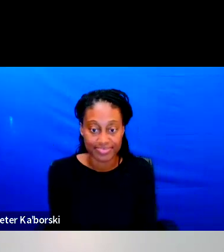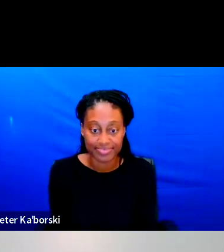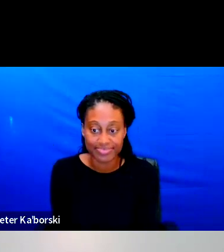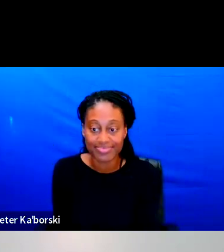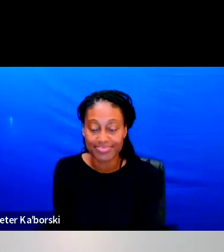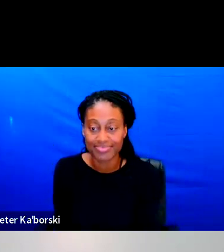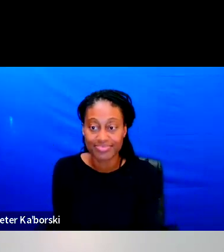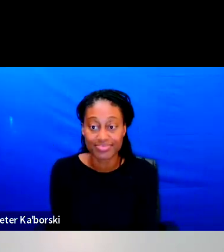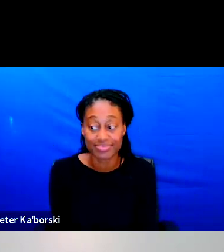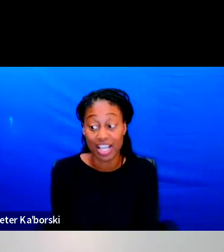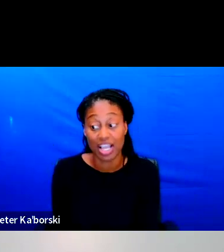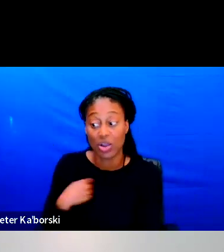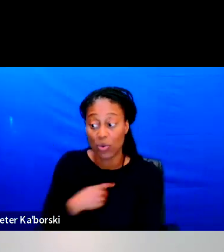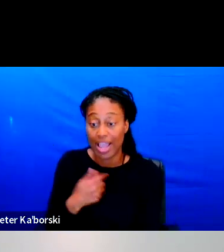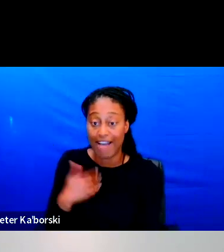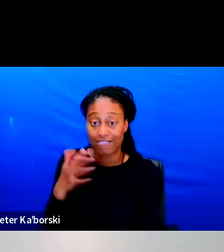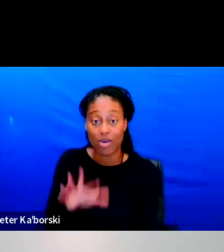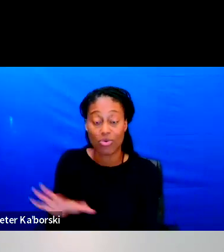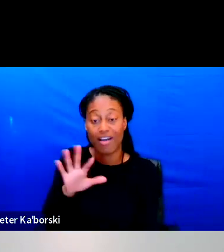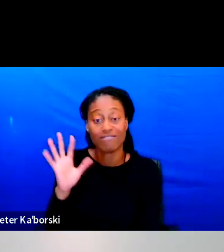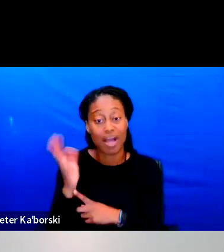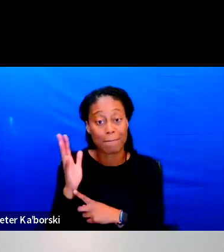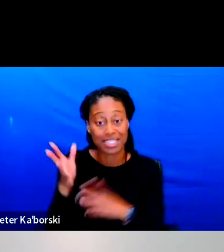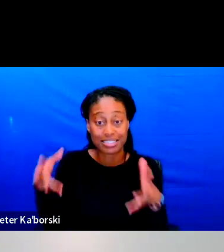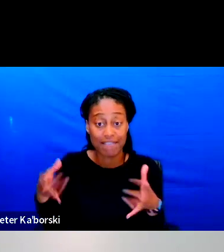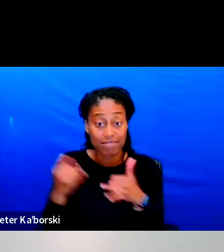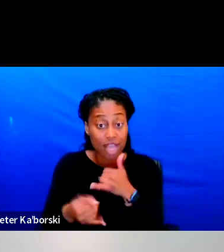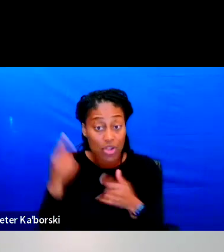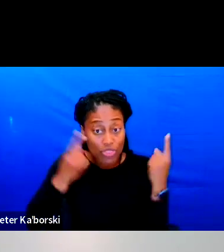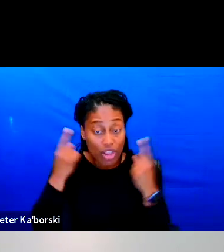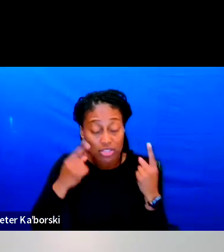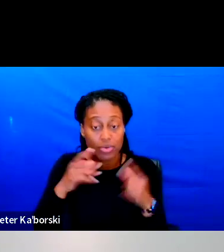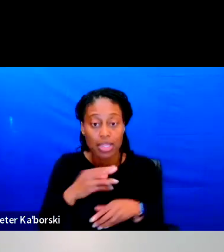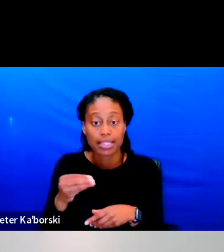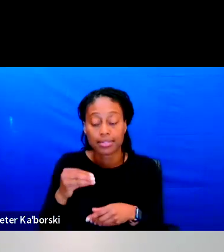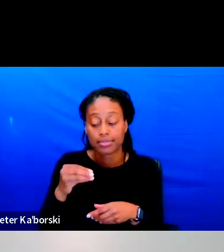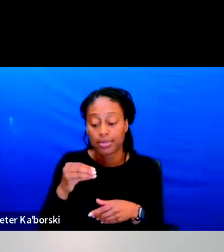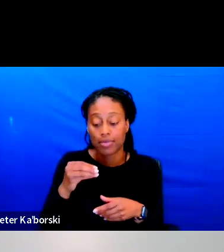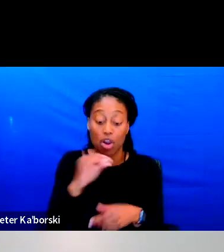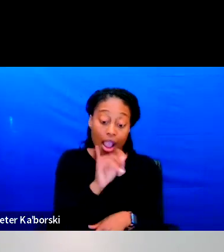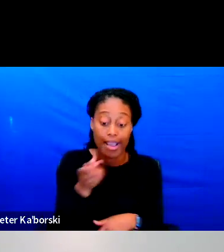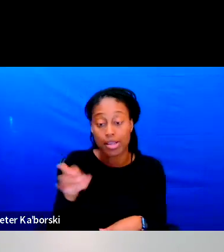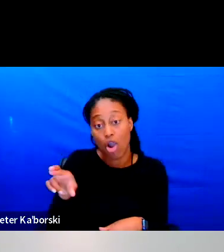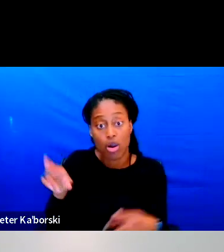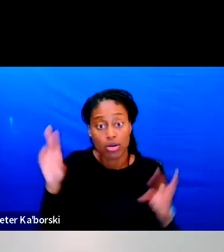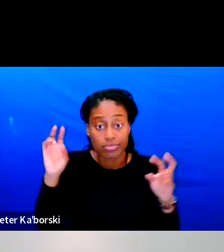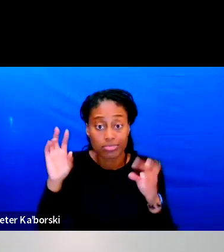Kyle Kleist: Well, we've got about 5 min left. Any final thoughts on on in ours. Kyle Kleist: Anything at all.